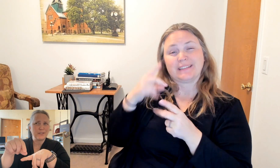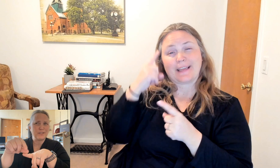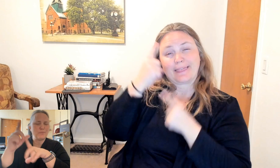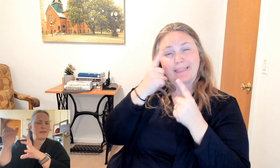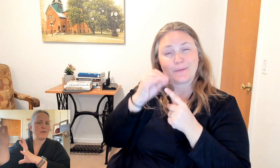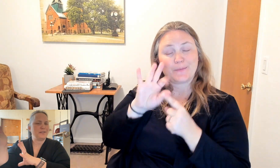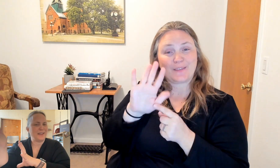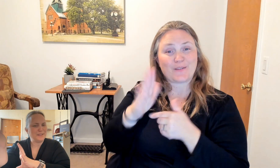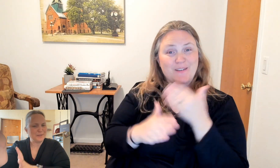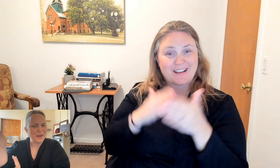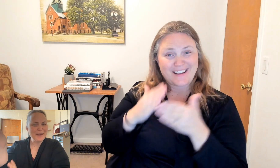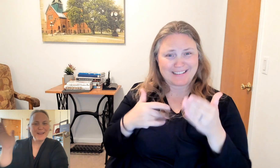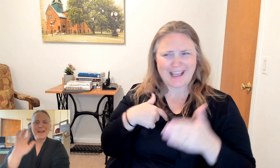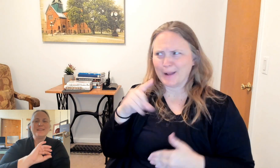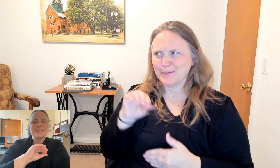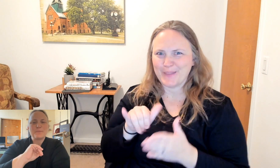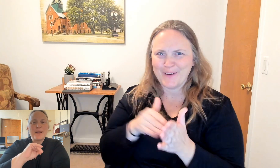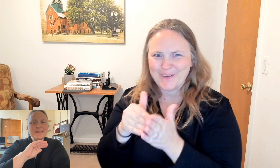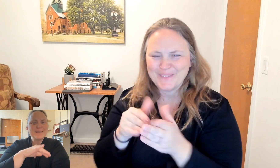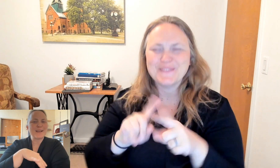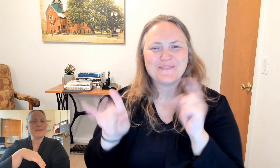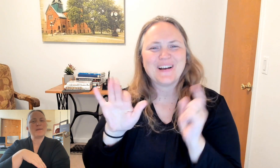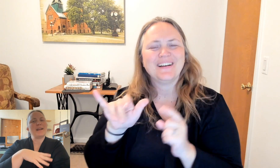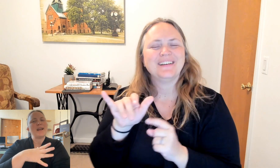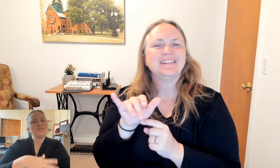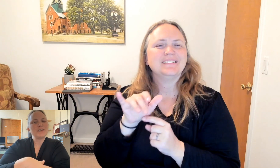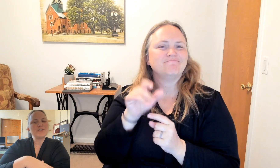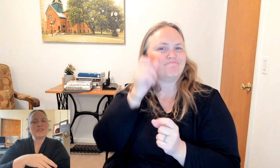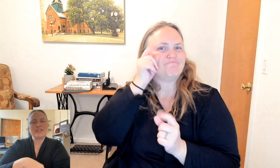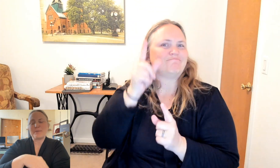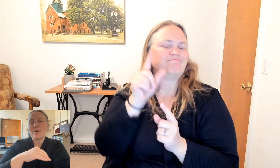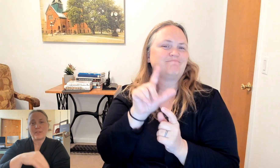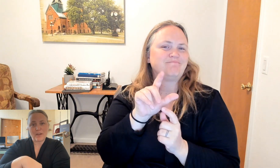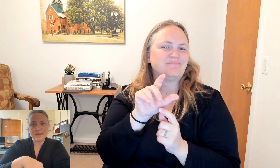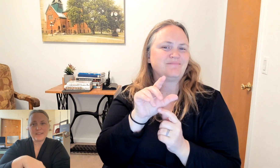which you might notice I do a lot the surprising science behind how gestures shape our thoughts.